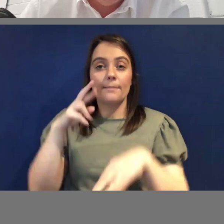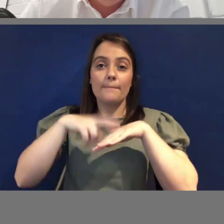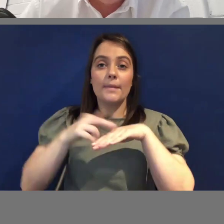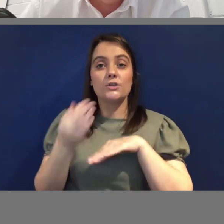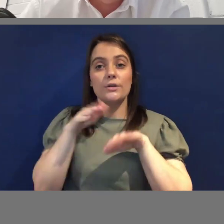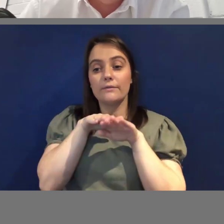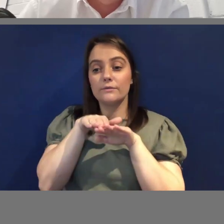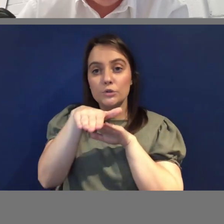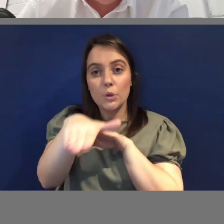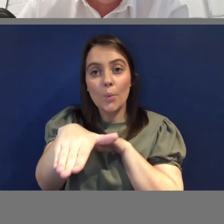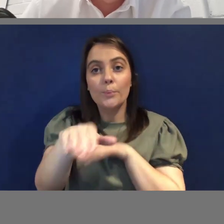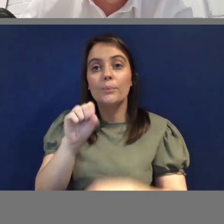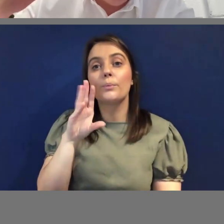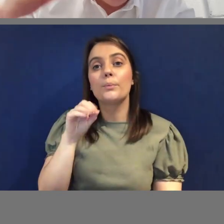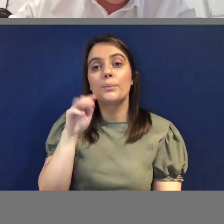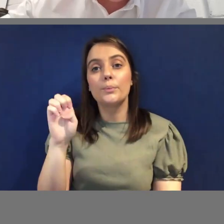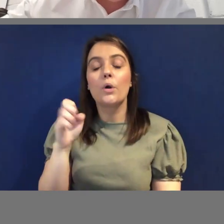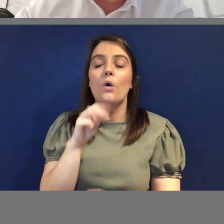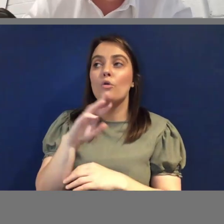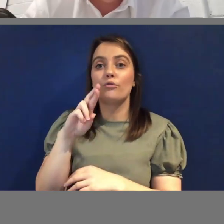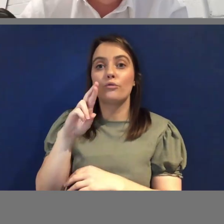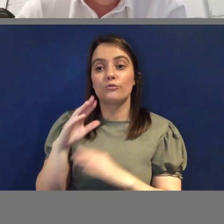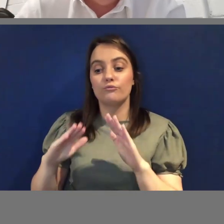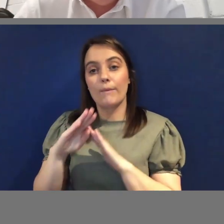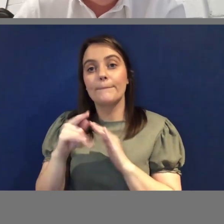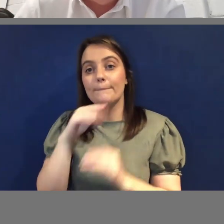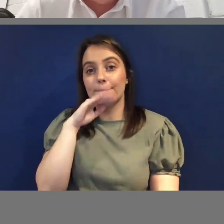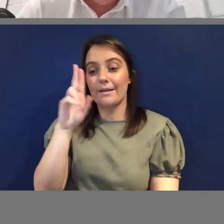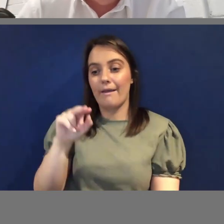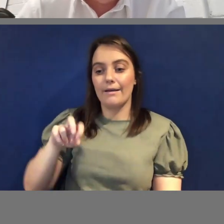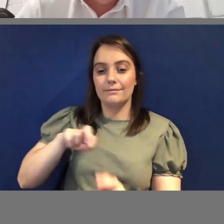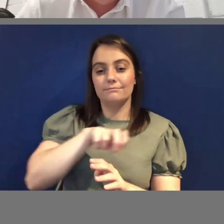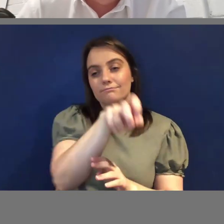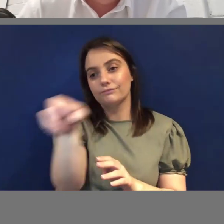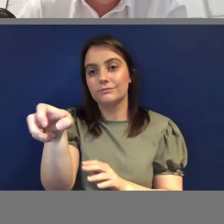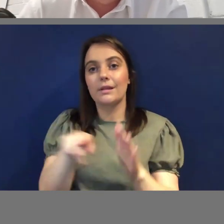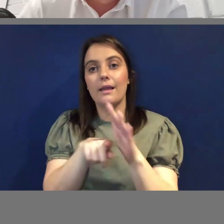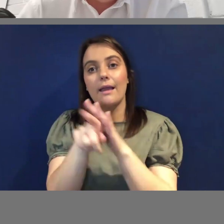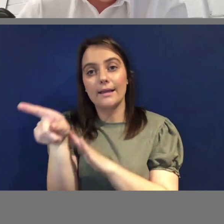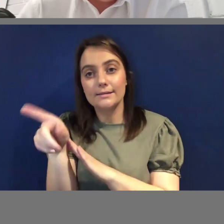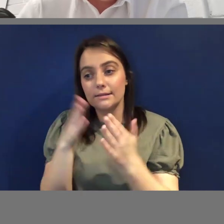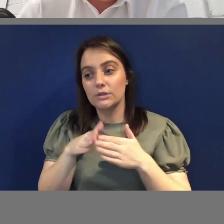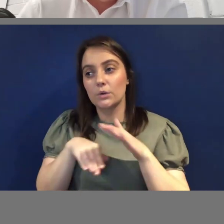a sloped access route or a ramped access route to get people safely to the assembly points and so on